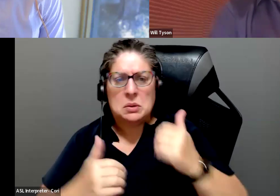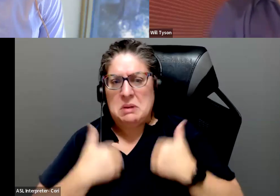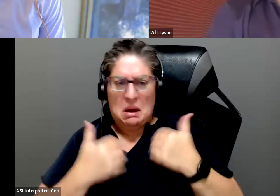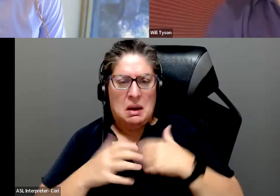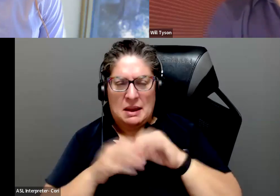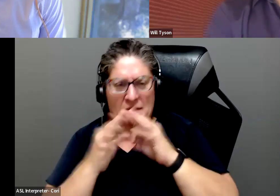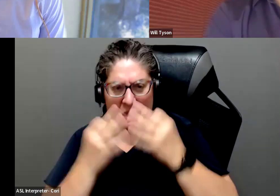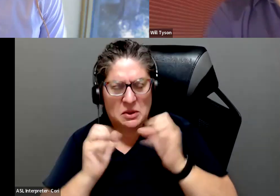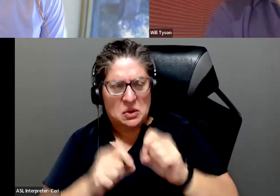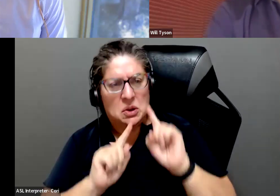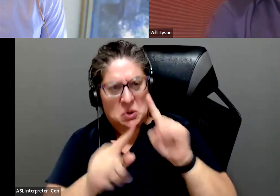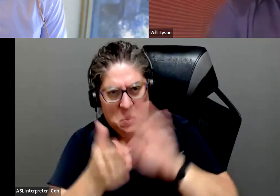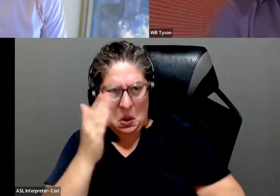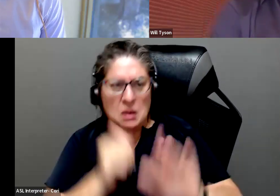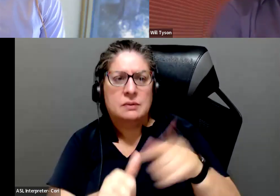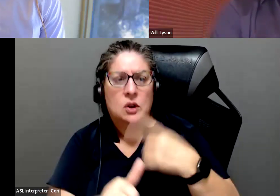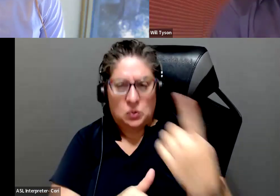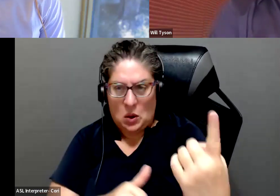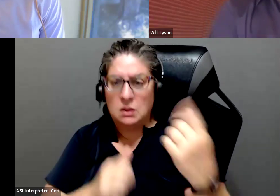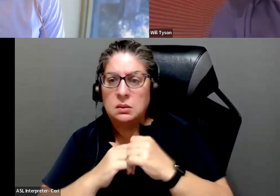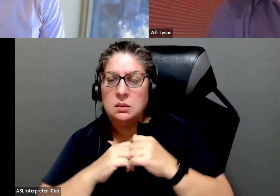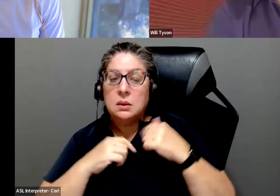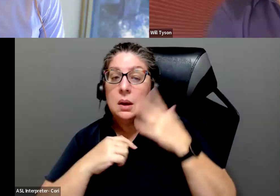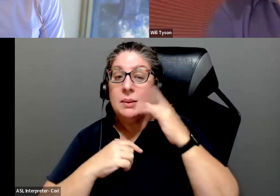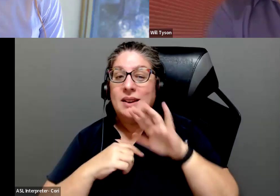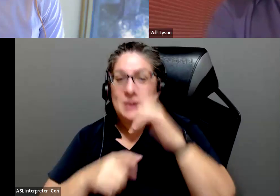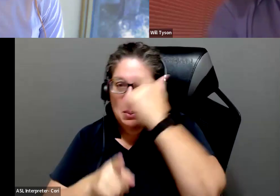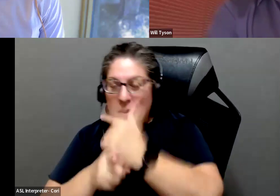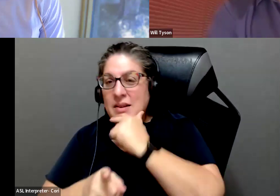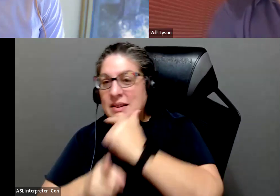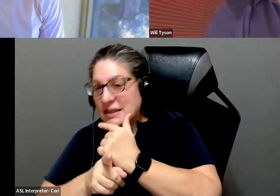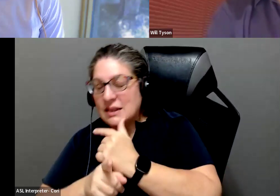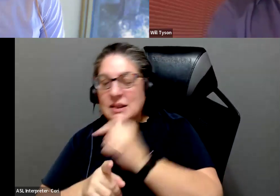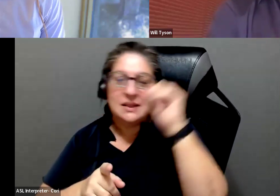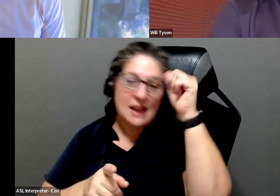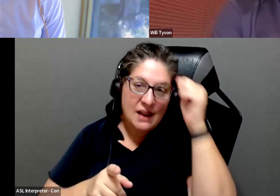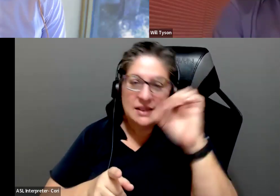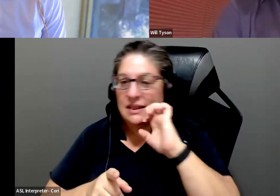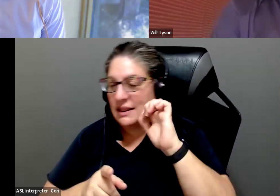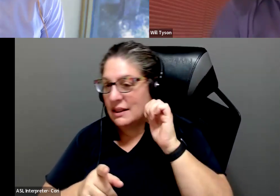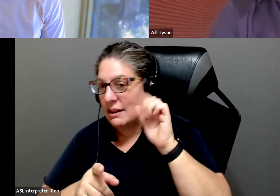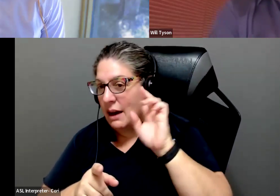the first ones to go to college. Because their brothers and sisters my aunts and uncles worked hard.